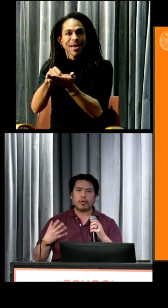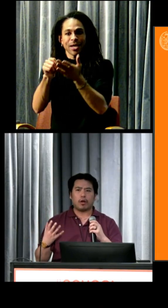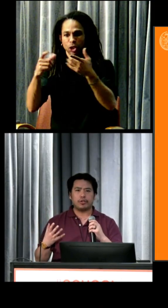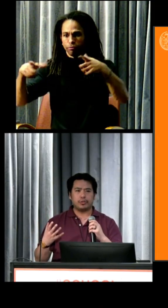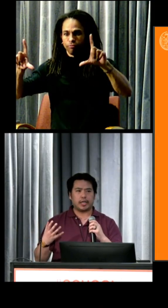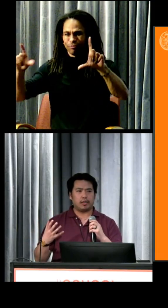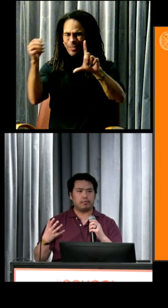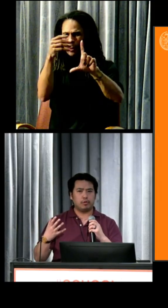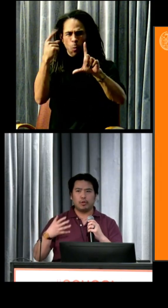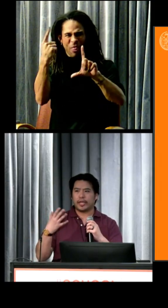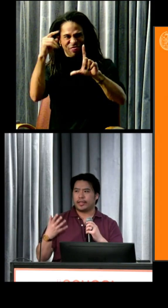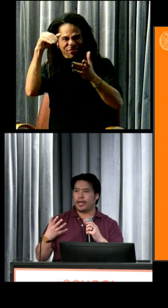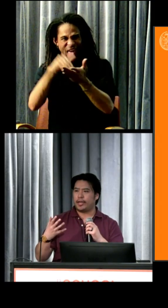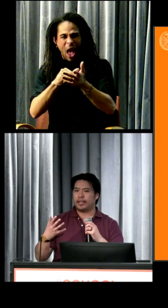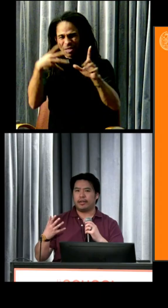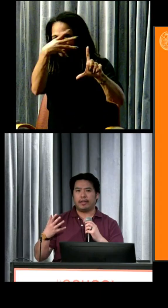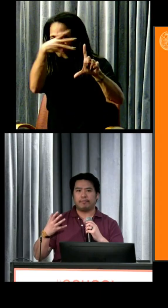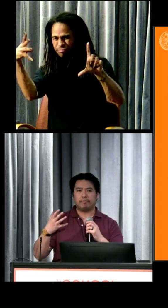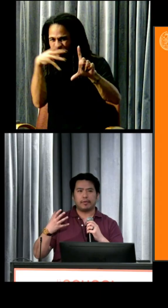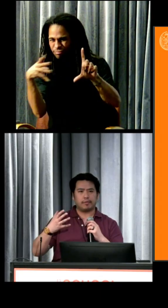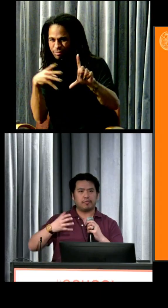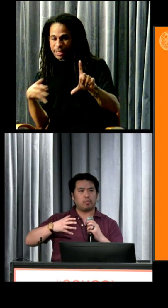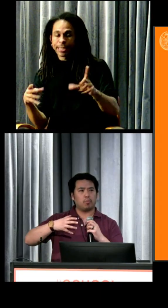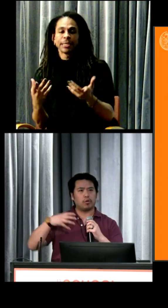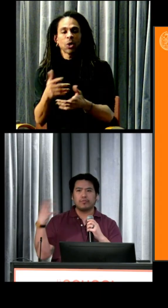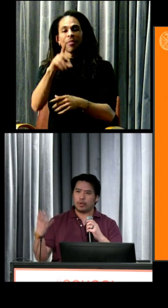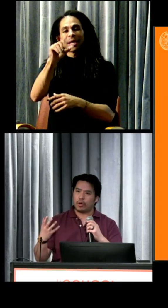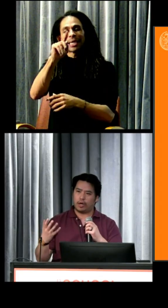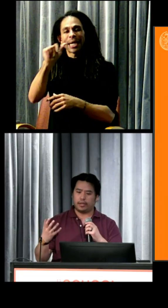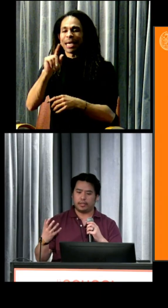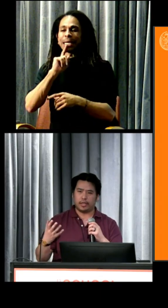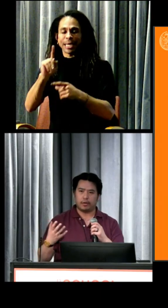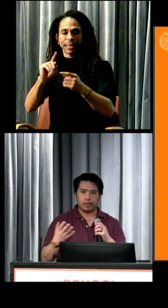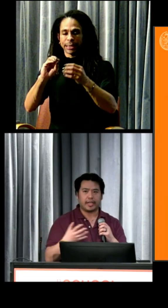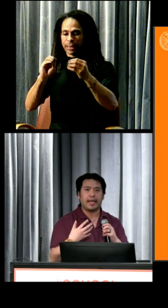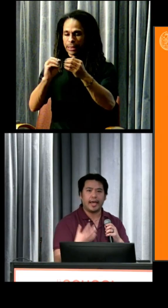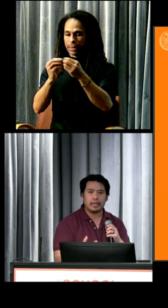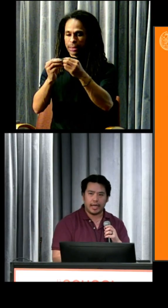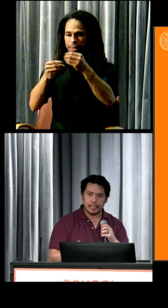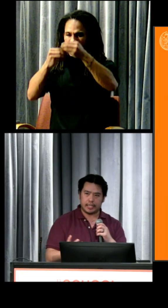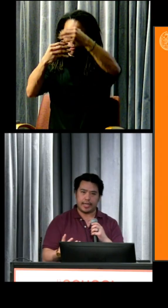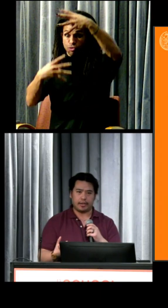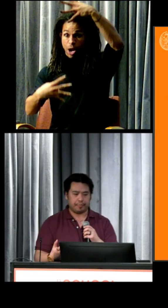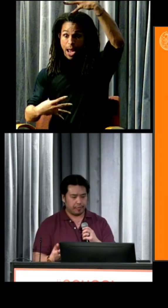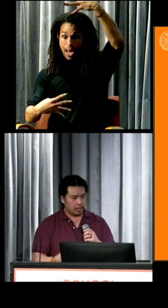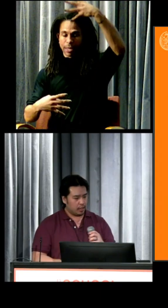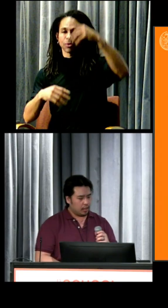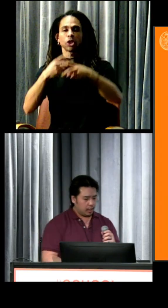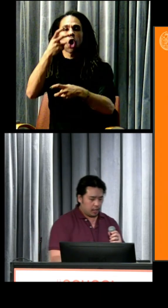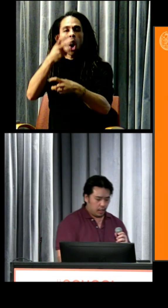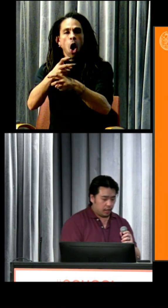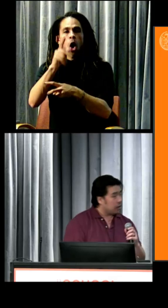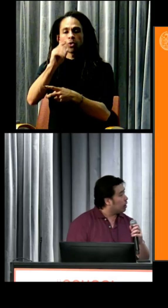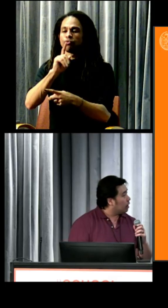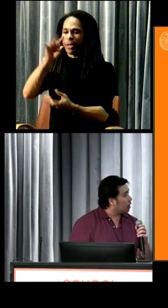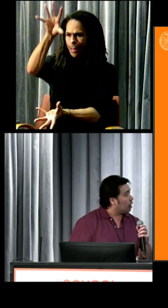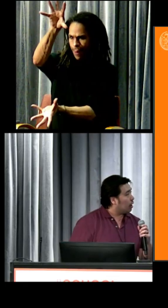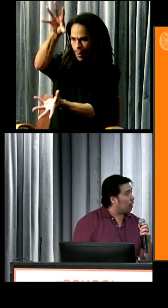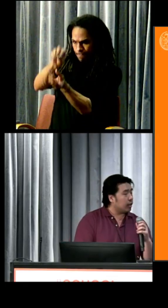projects are grounded in such extensive data as this one. So I'm always really excited when we get to have this portion of our process.